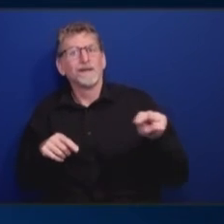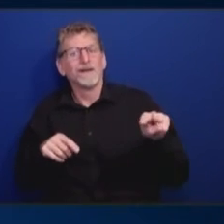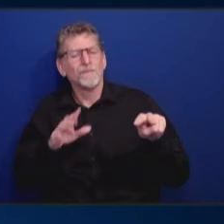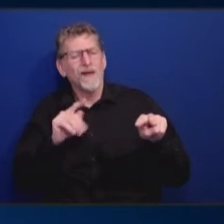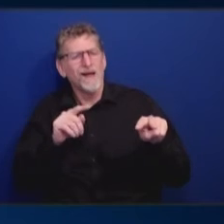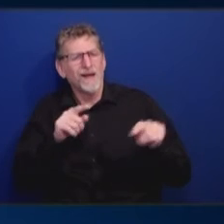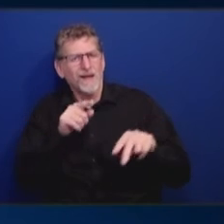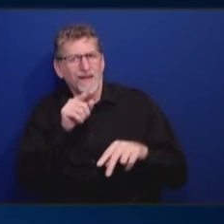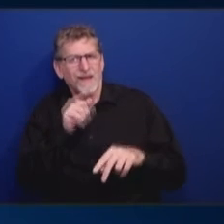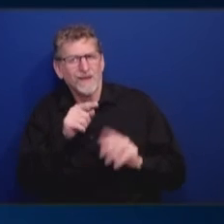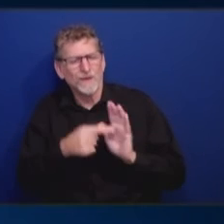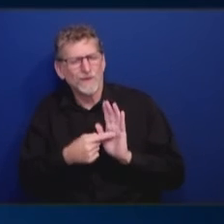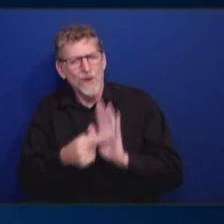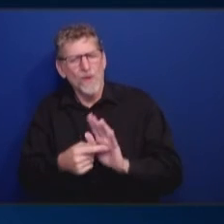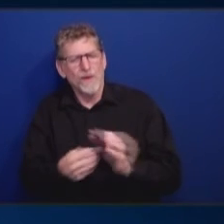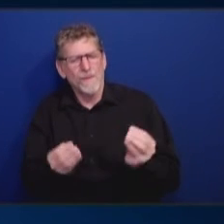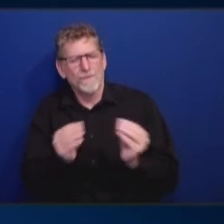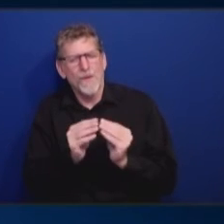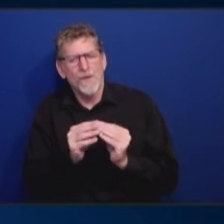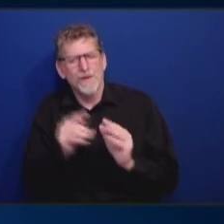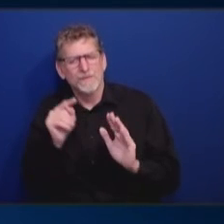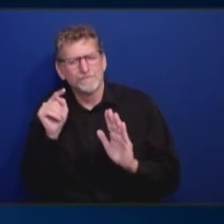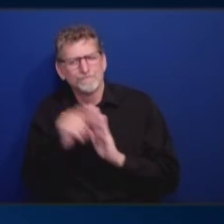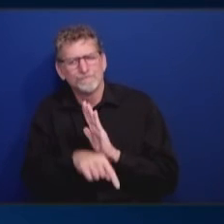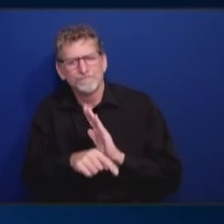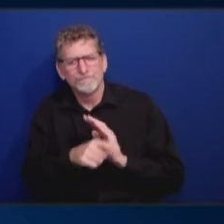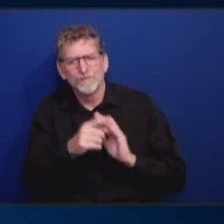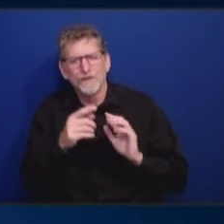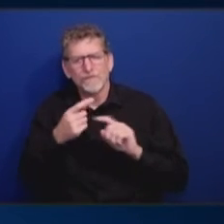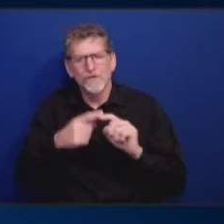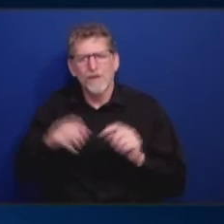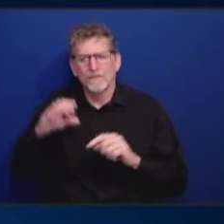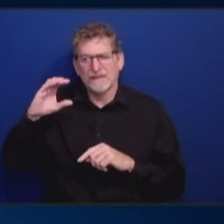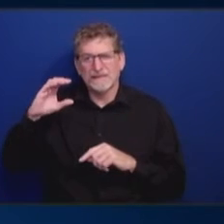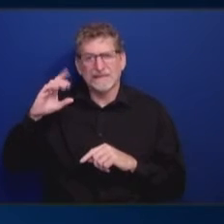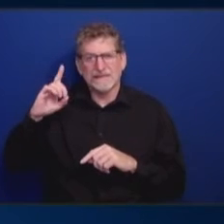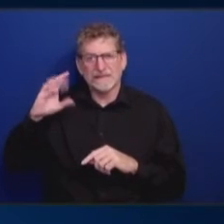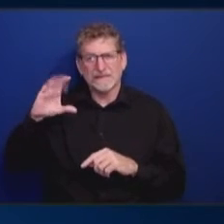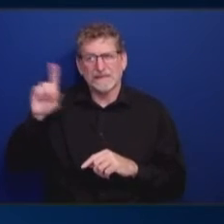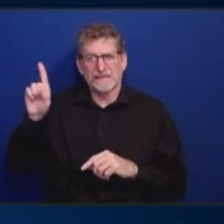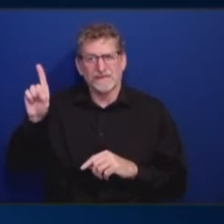Luber, at the CDC, that is a way of thinking about the public health impacts of climate